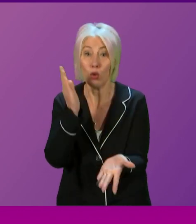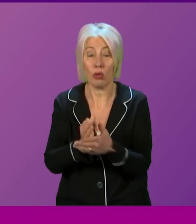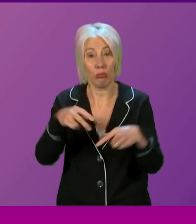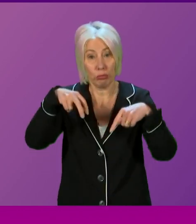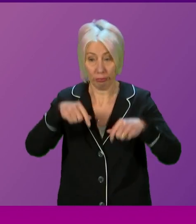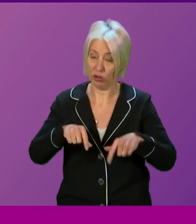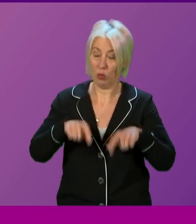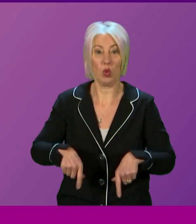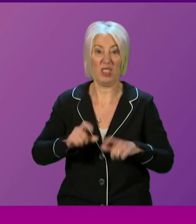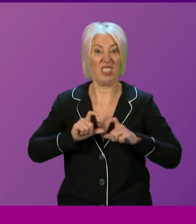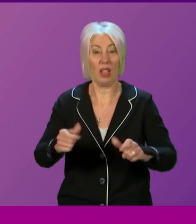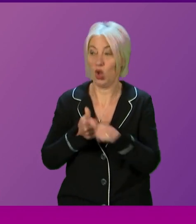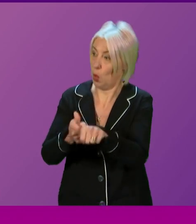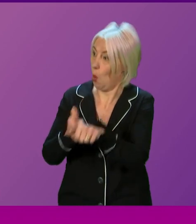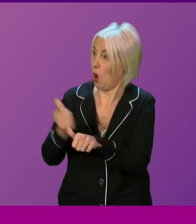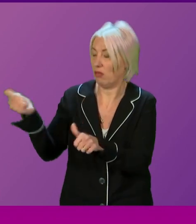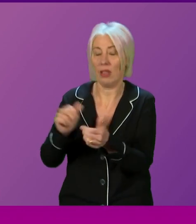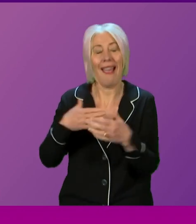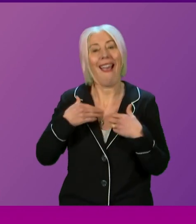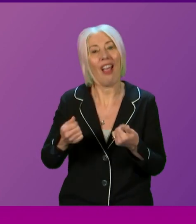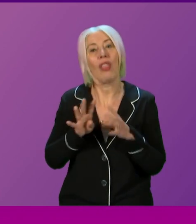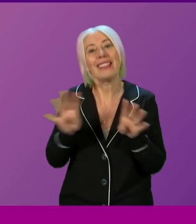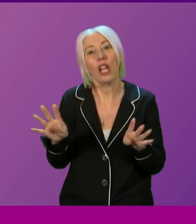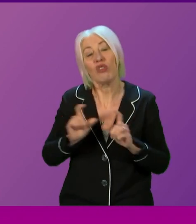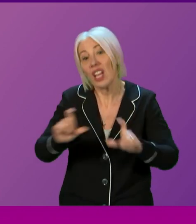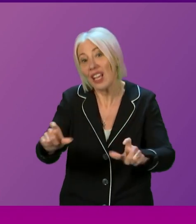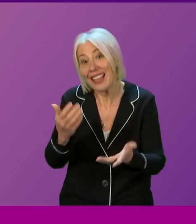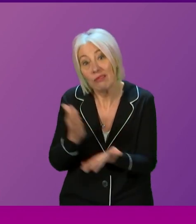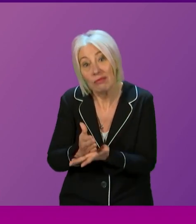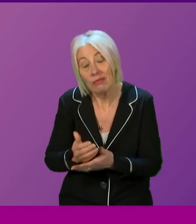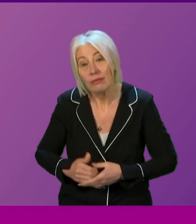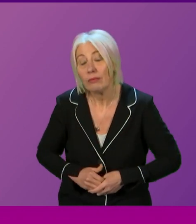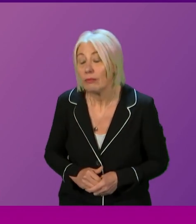secretary?